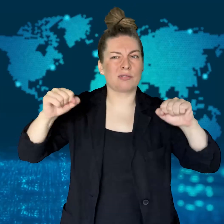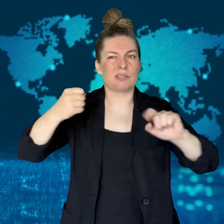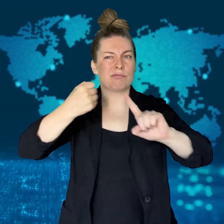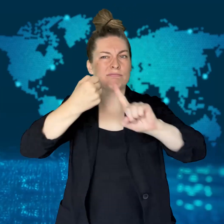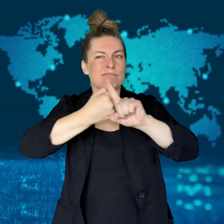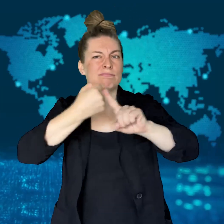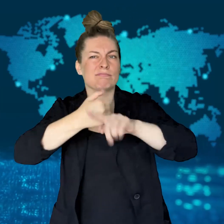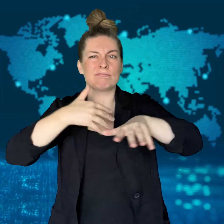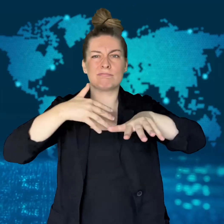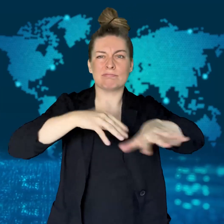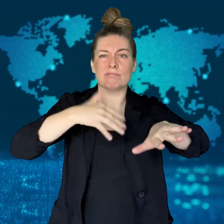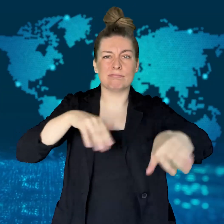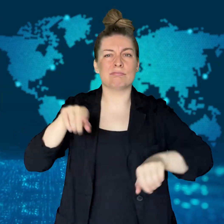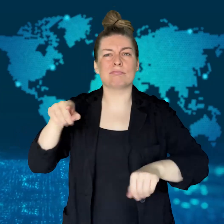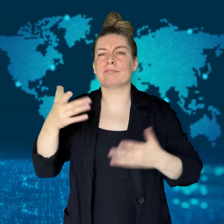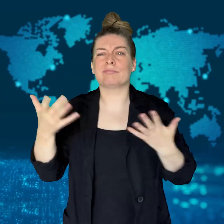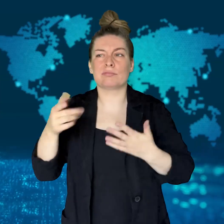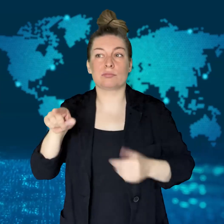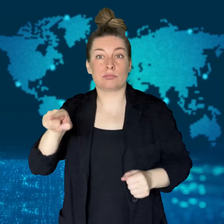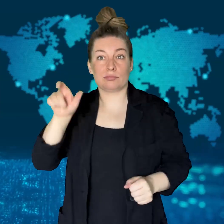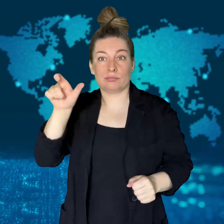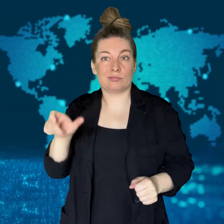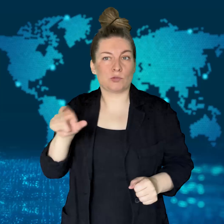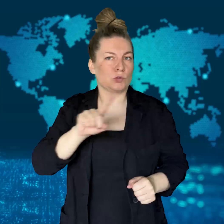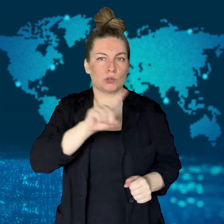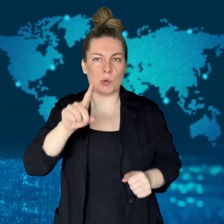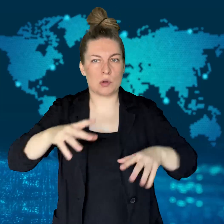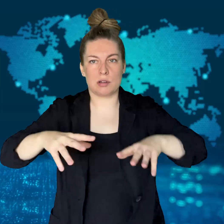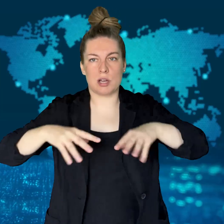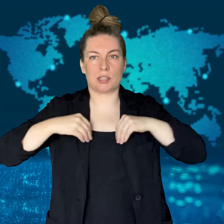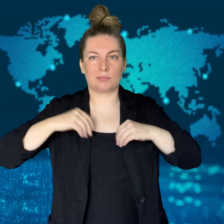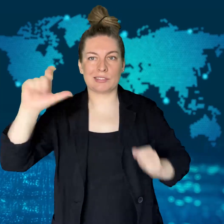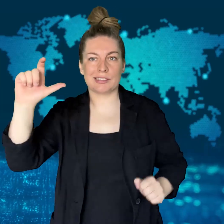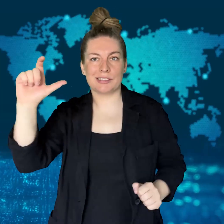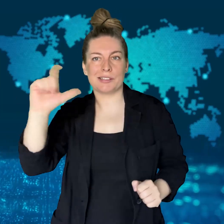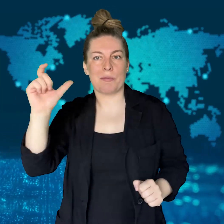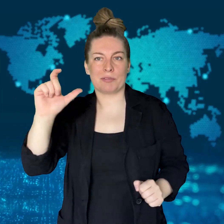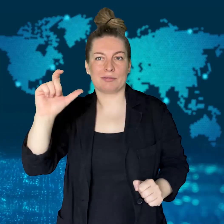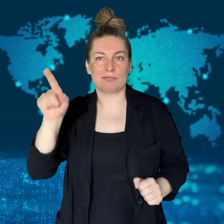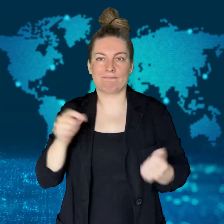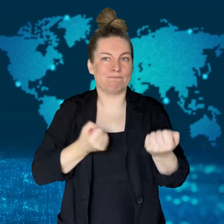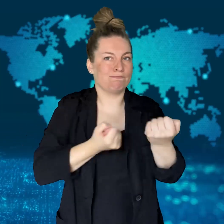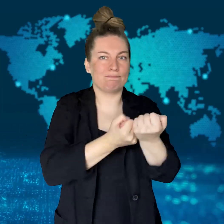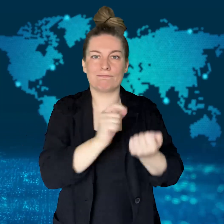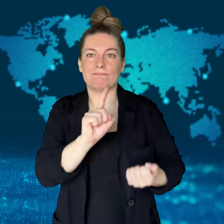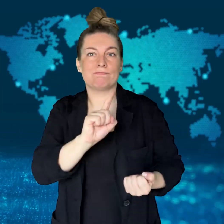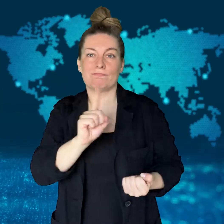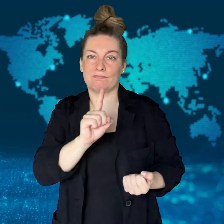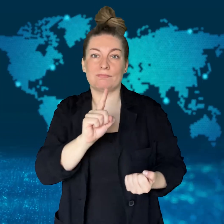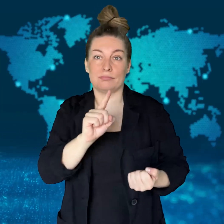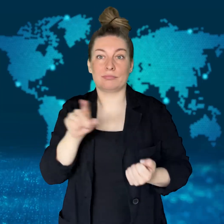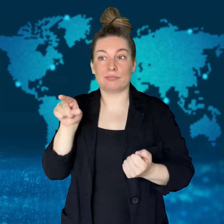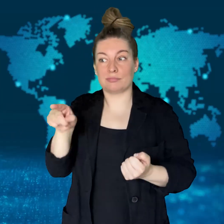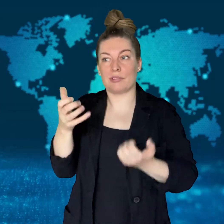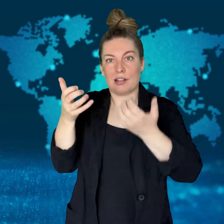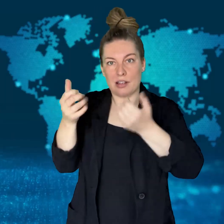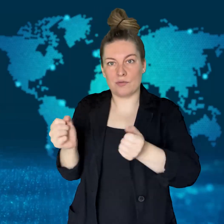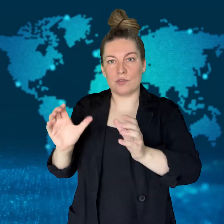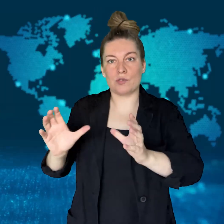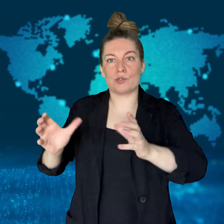The attacker brandished a knife, stabbing an anti-Islam activist who was